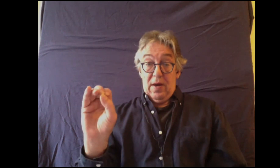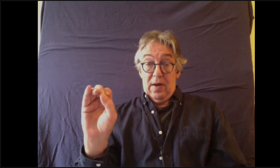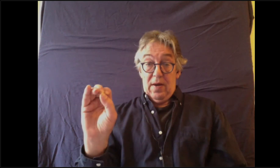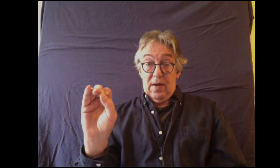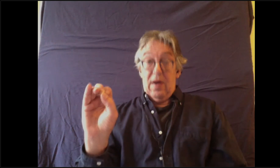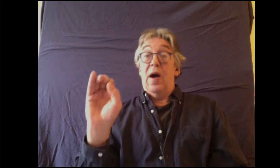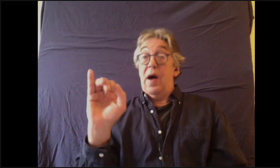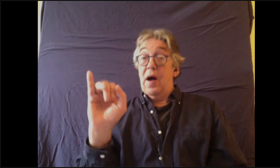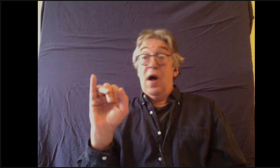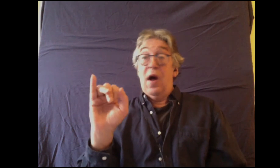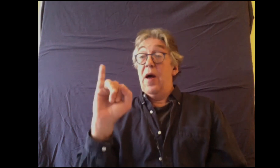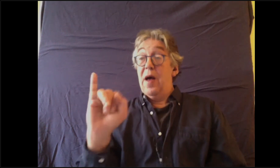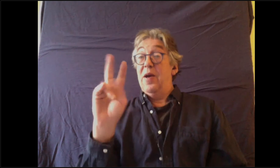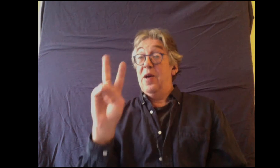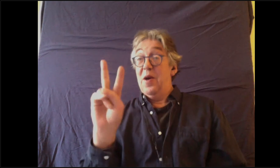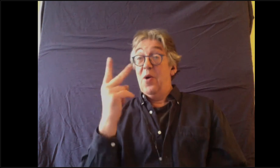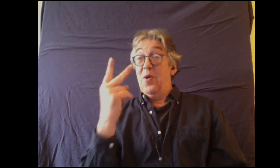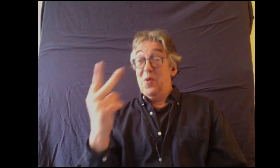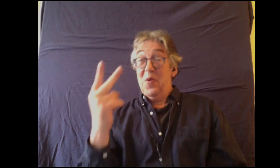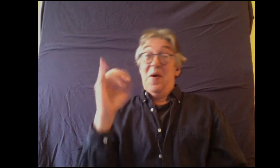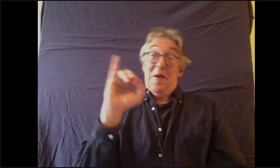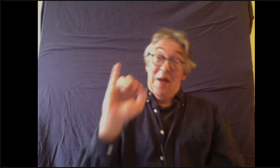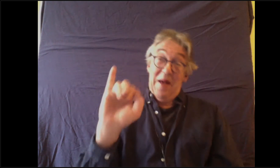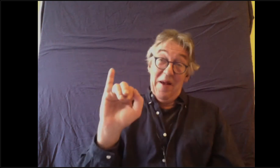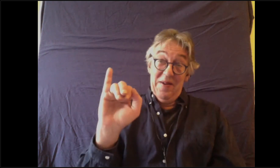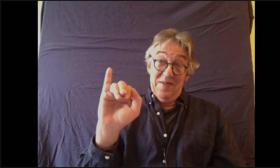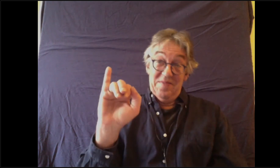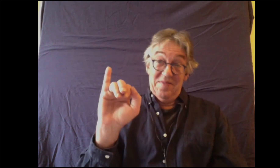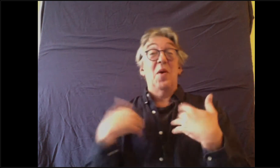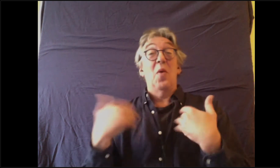not just as beneficiary of funding, but also as expert.